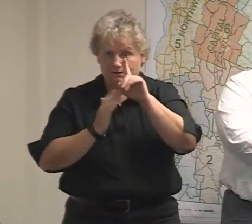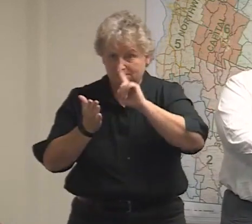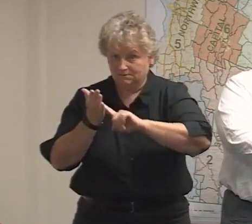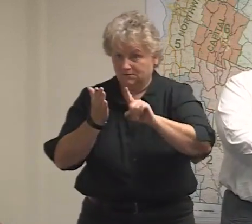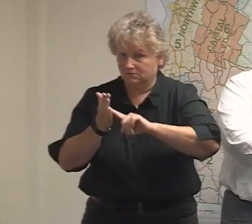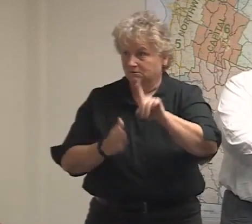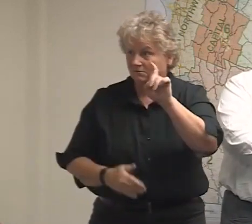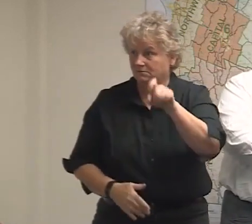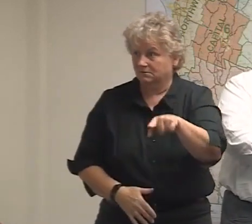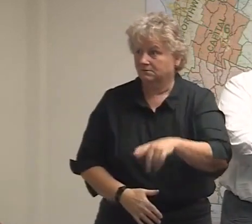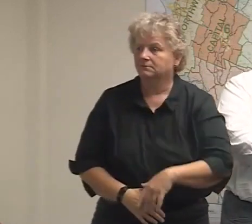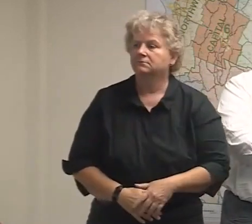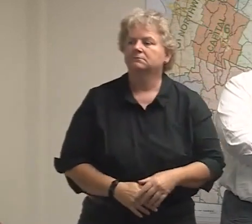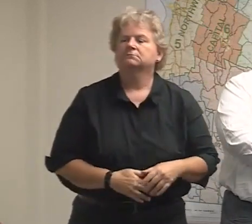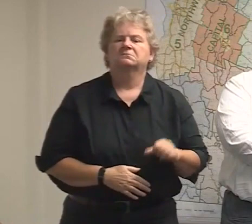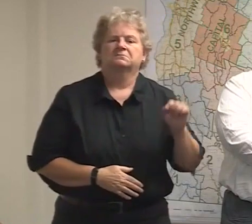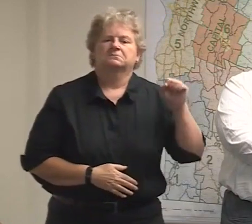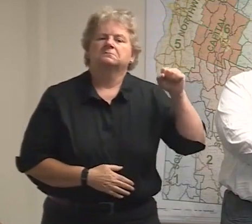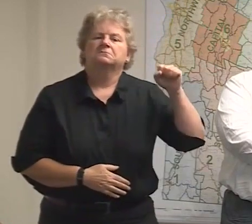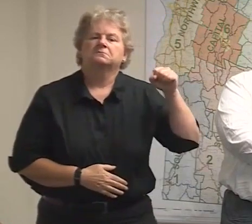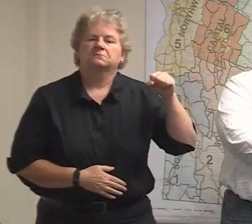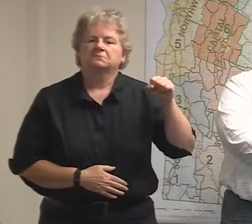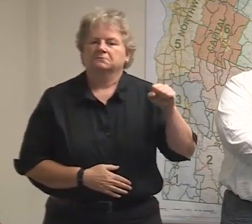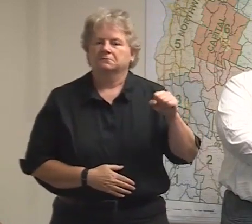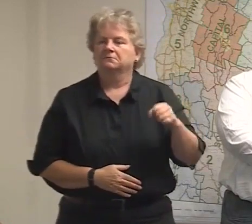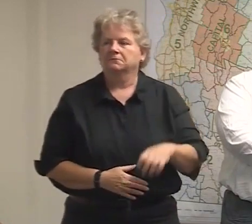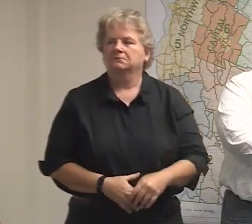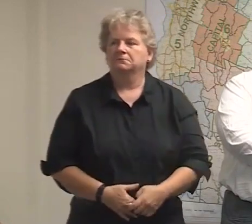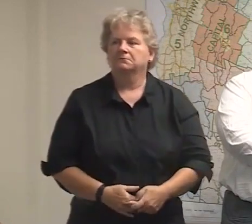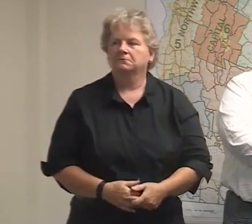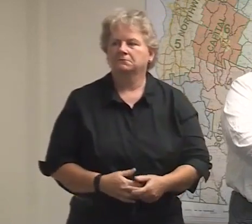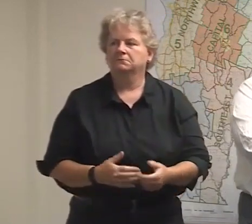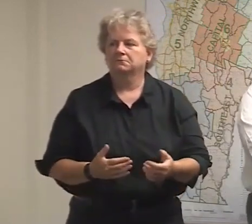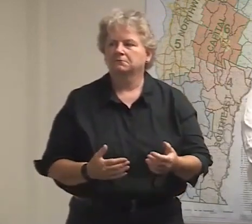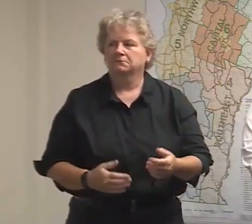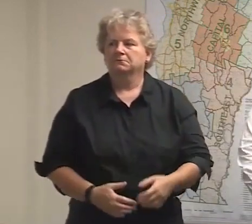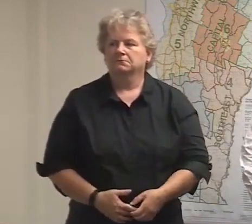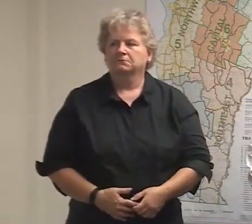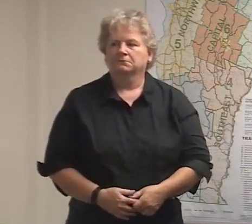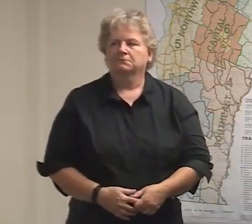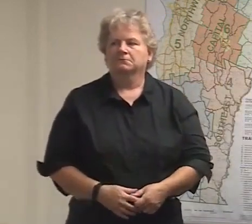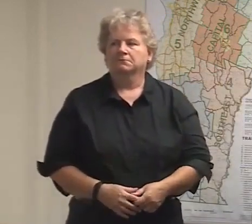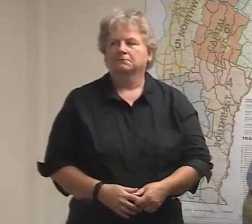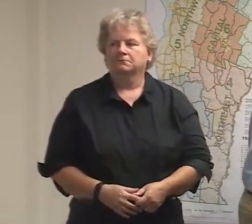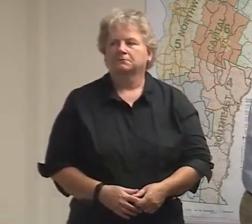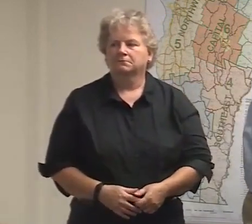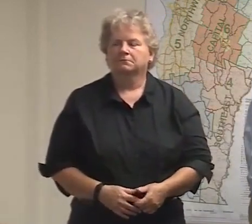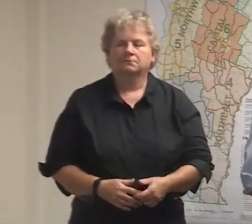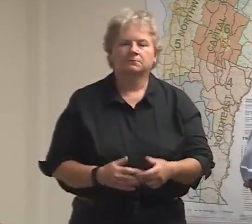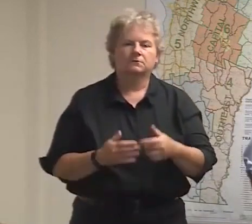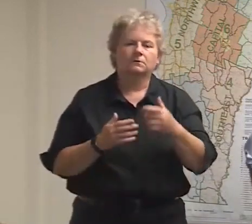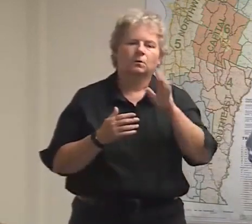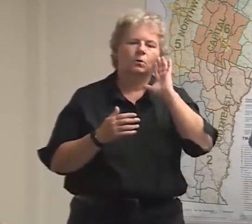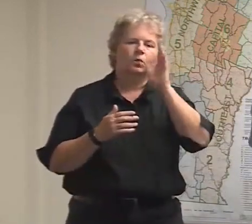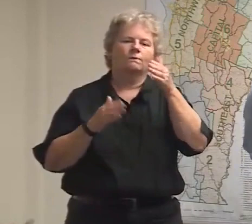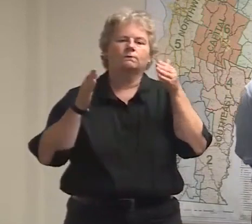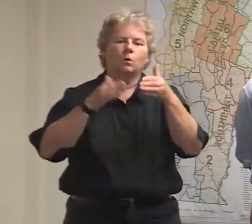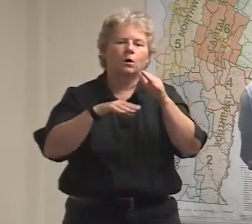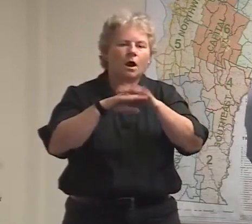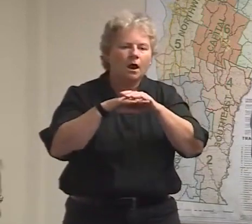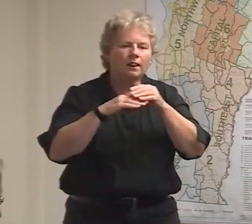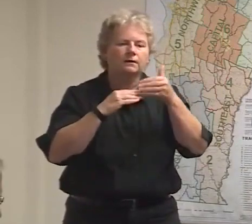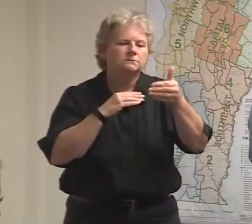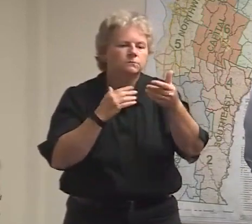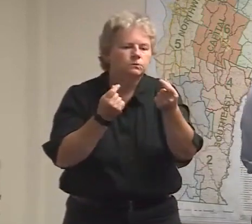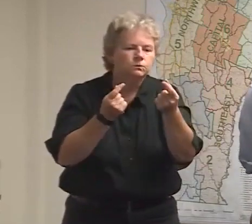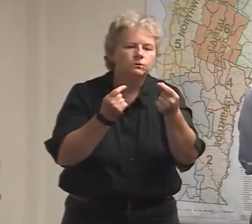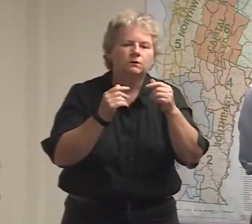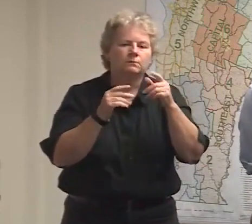THE ANSWER THAT BUT WE’RE WORKING WITH THEM TO TRY AND ASSIST TO GET THEM BACK IN SAFELY AS SOON AS POSSIBLE.